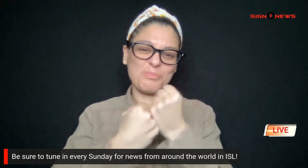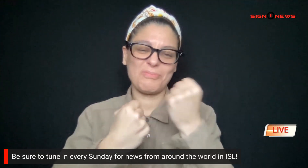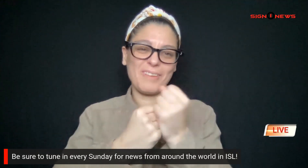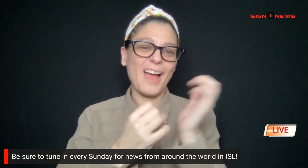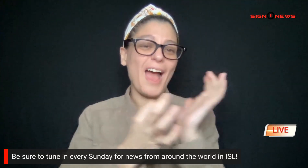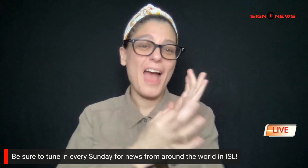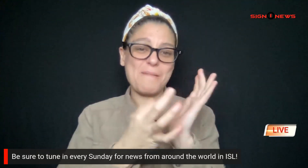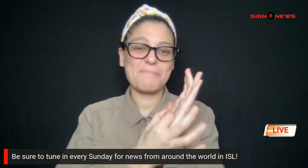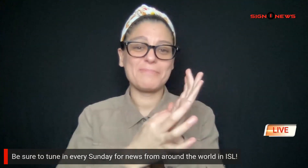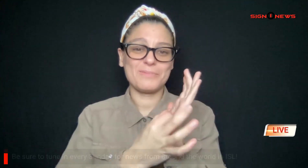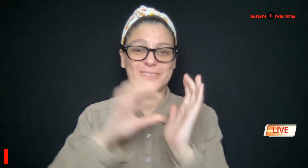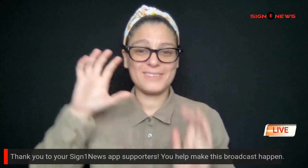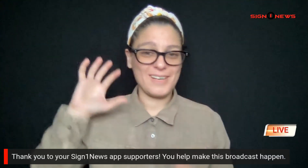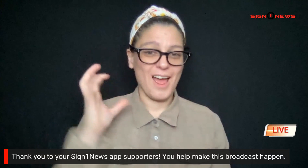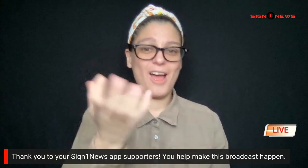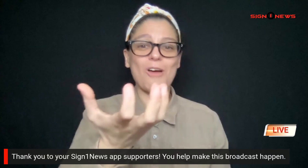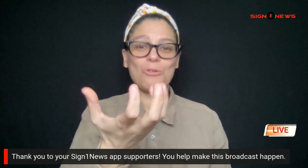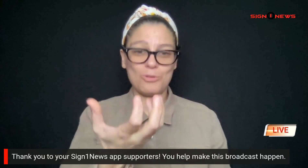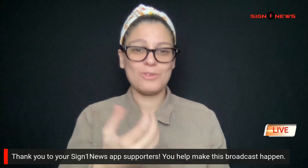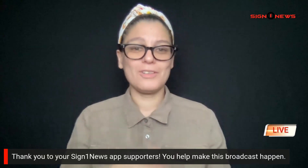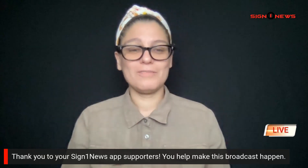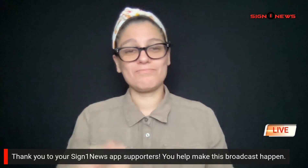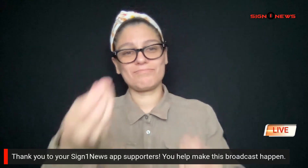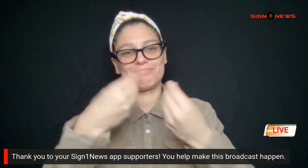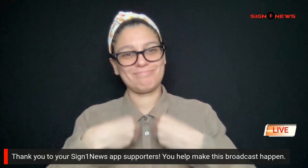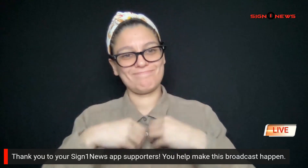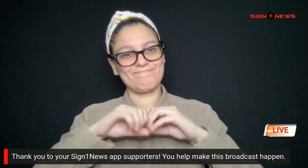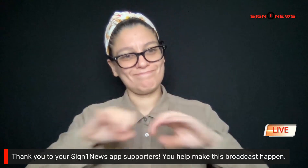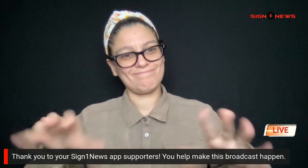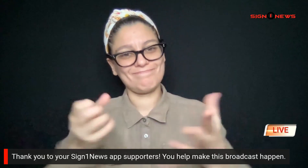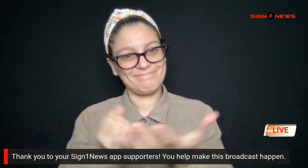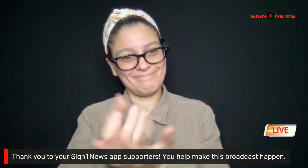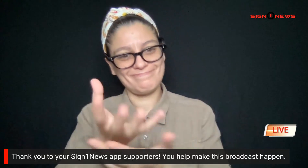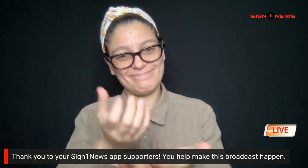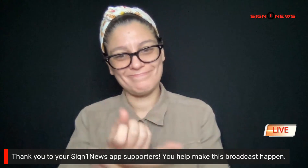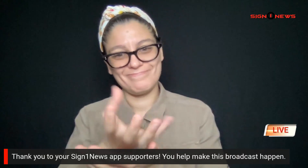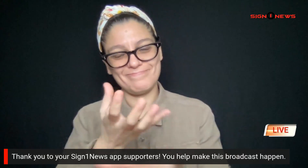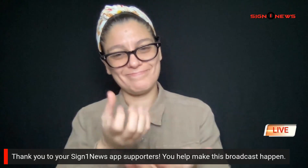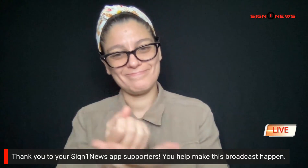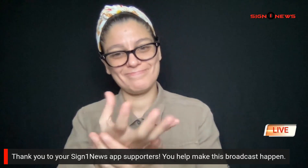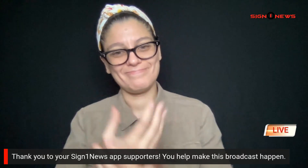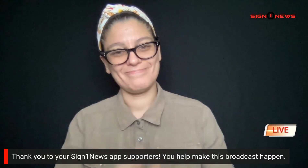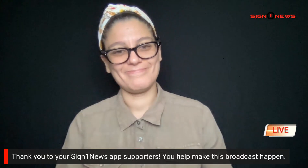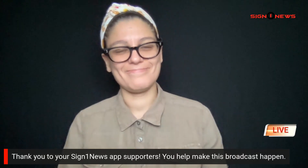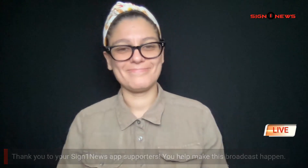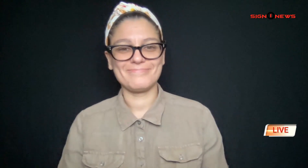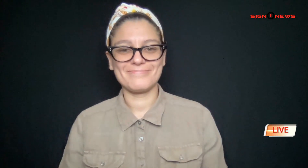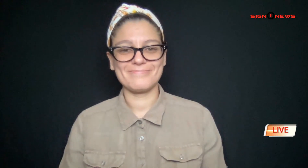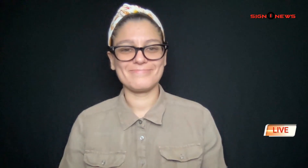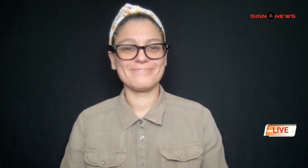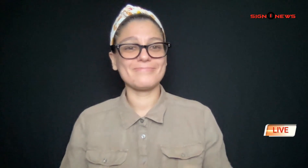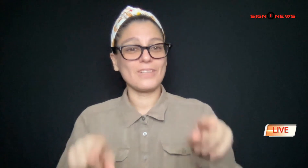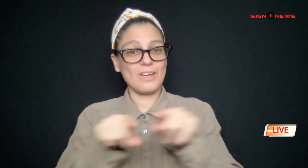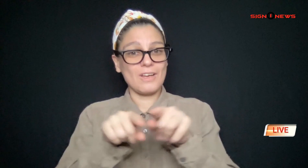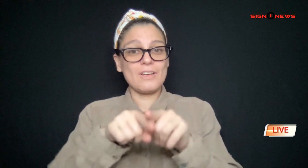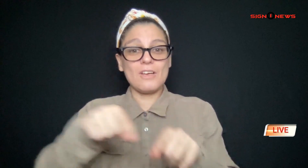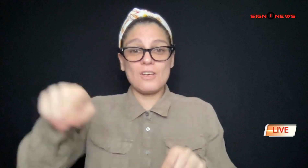a big thank you to our Sign1News app supporters you help make this broadcast happen